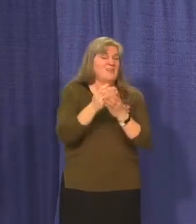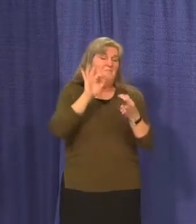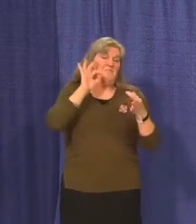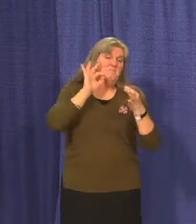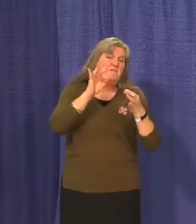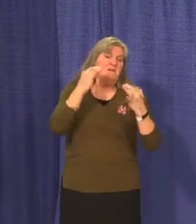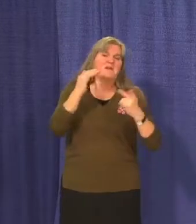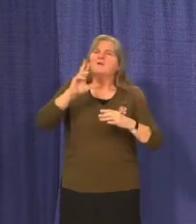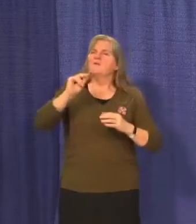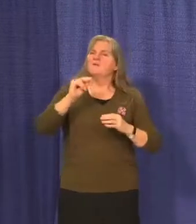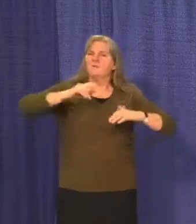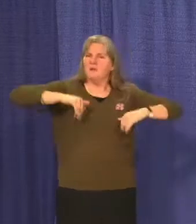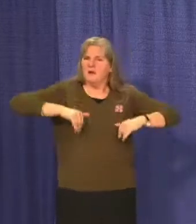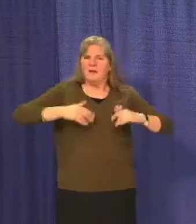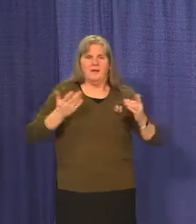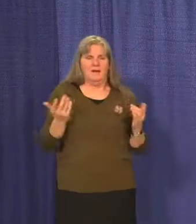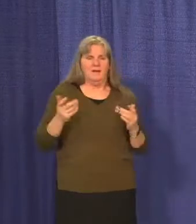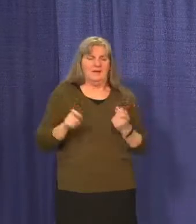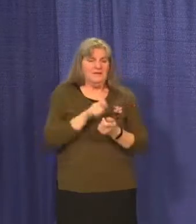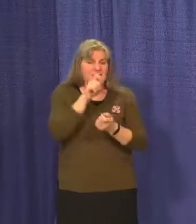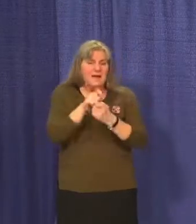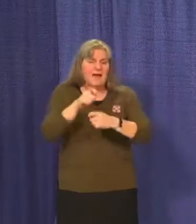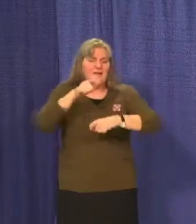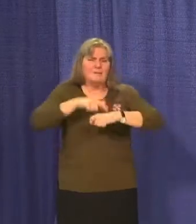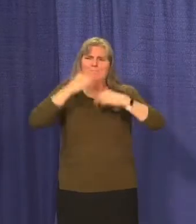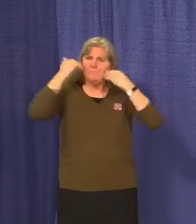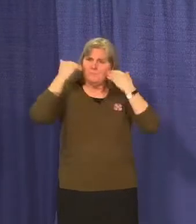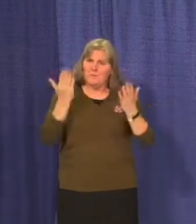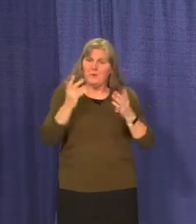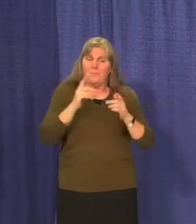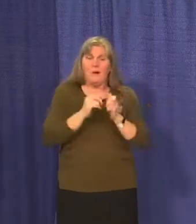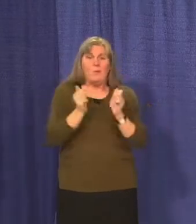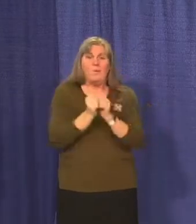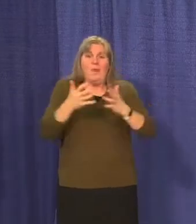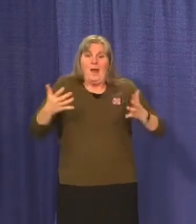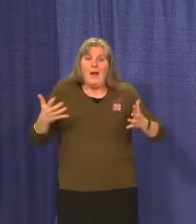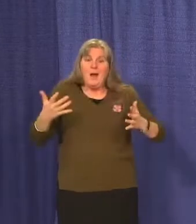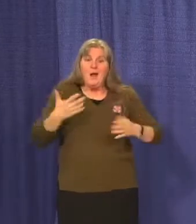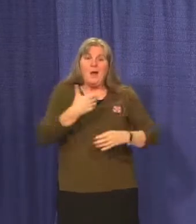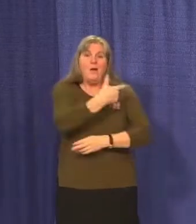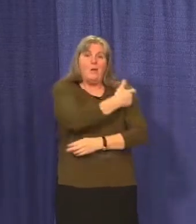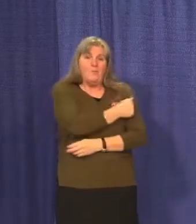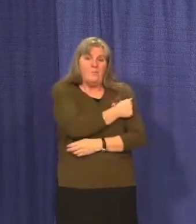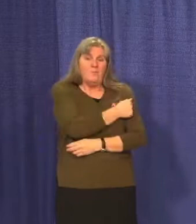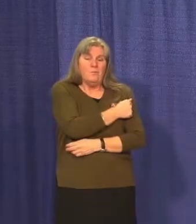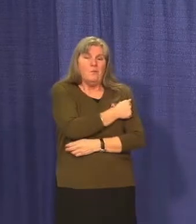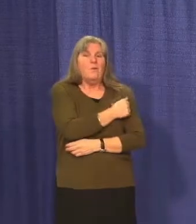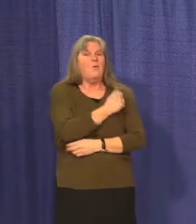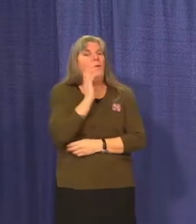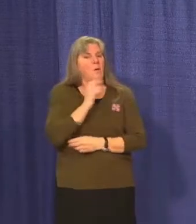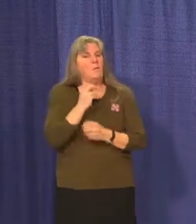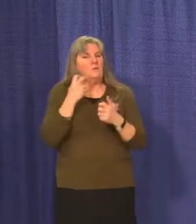place yet, and the order, and the timing. But without a vaccinated population, it will be much more